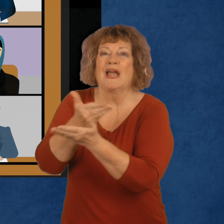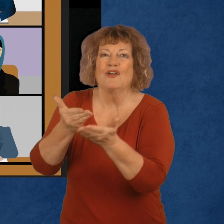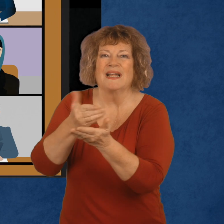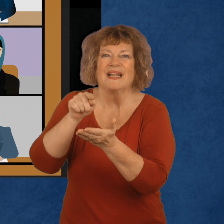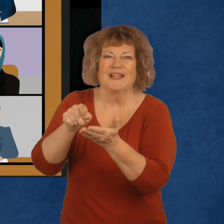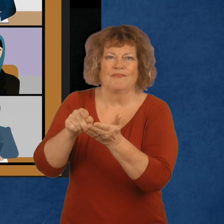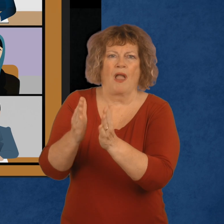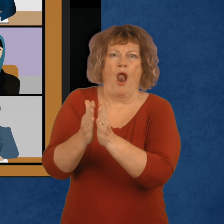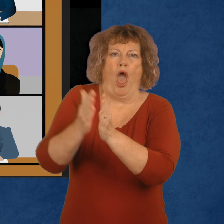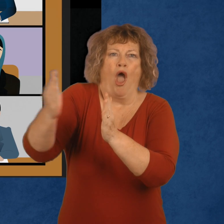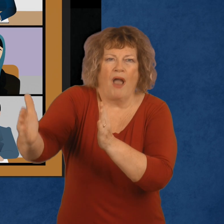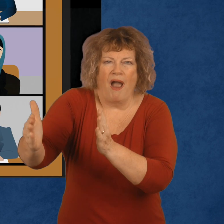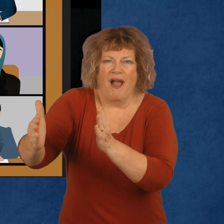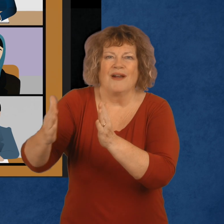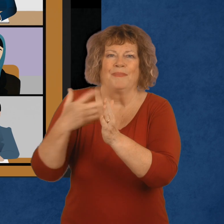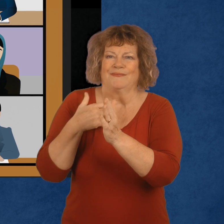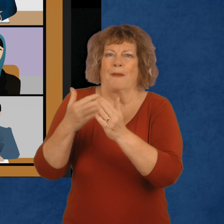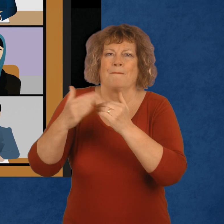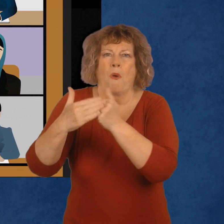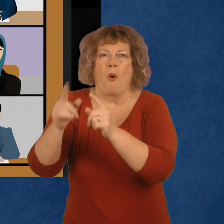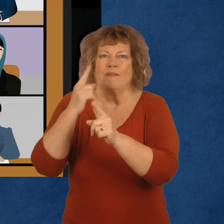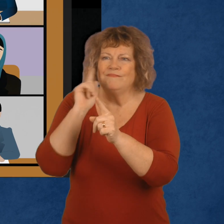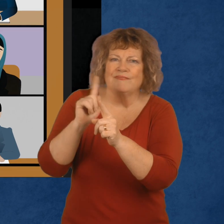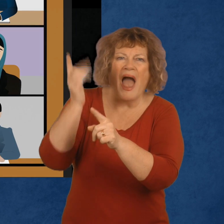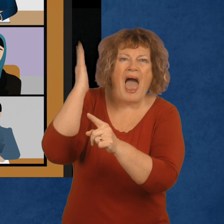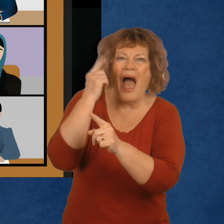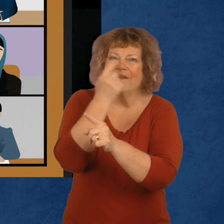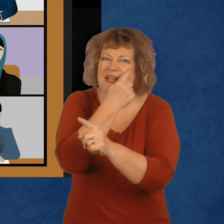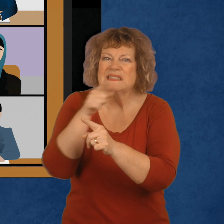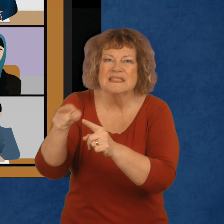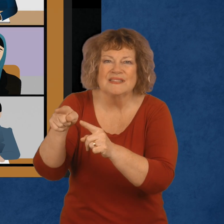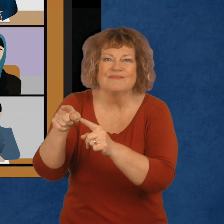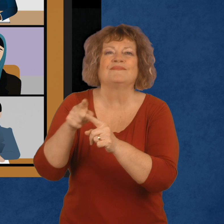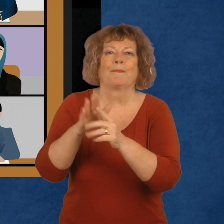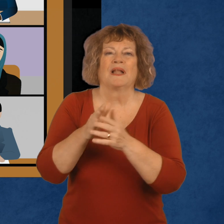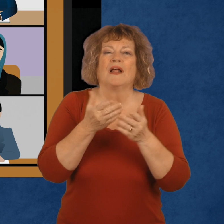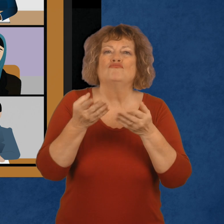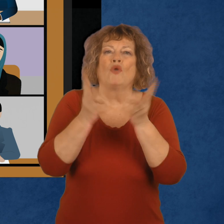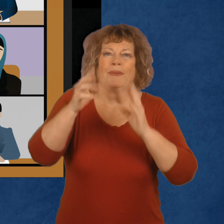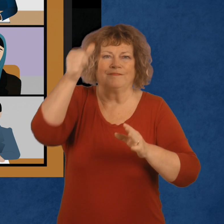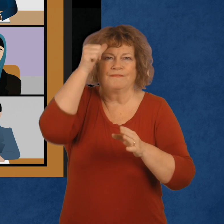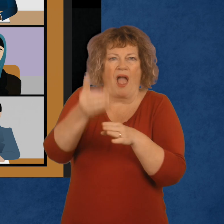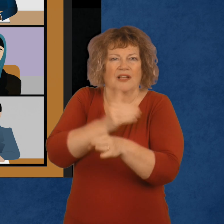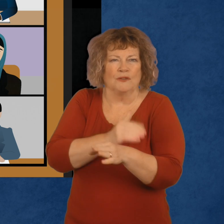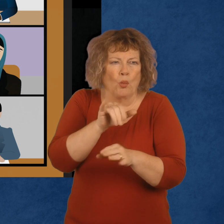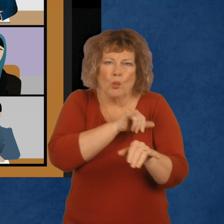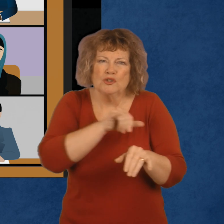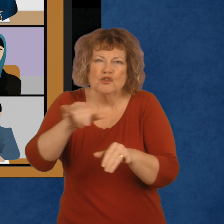what type of hearing you are attending. In this film, we will focus on the full, or final, hearing.